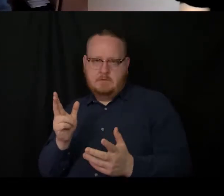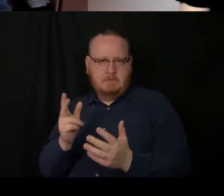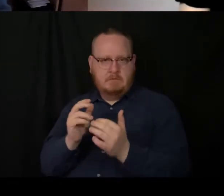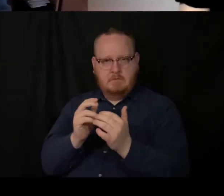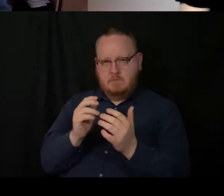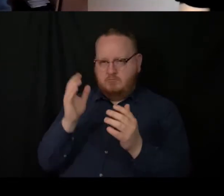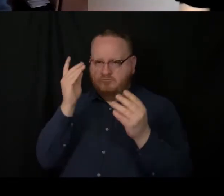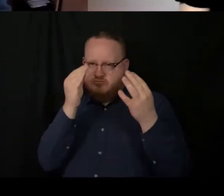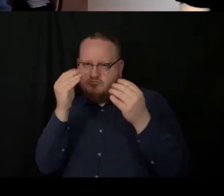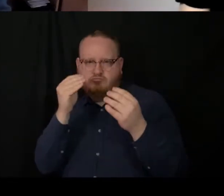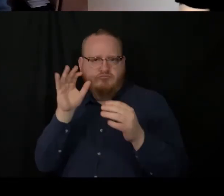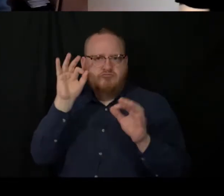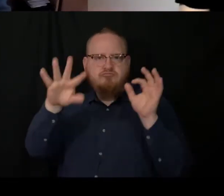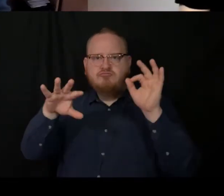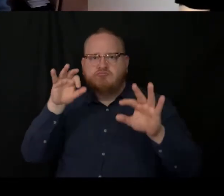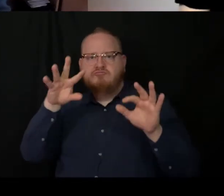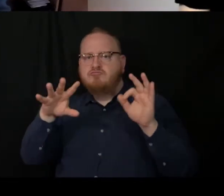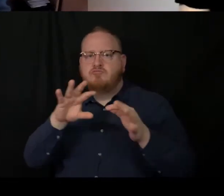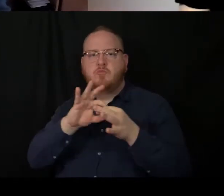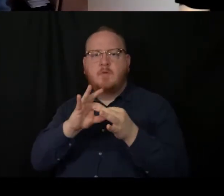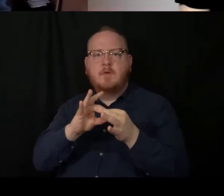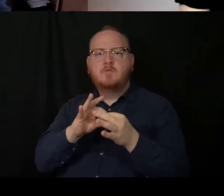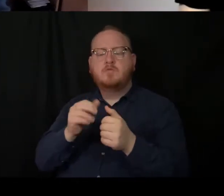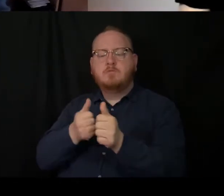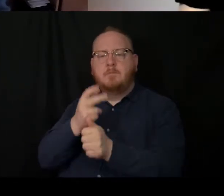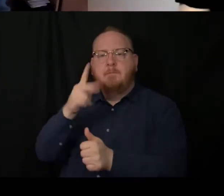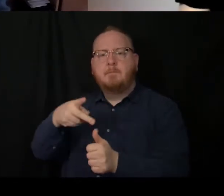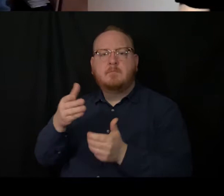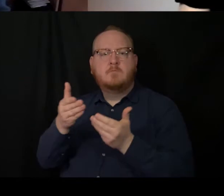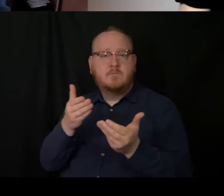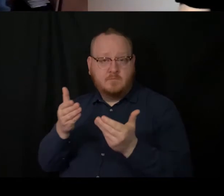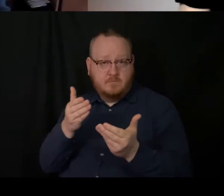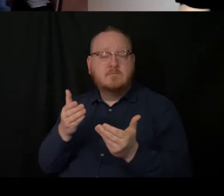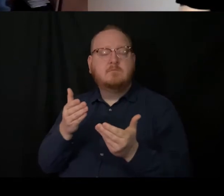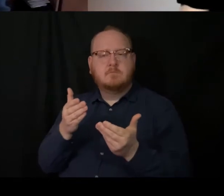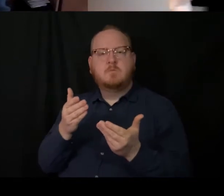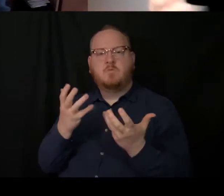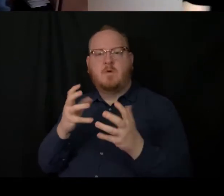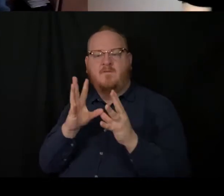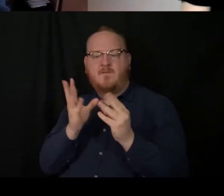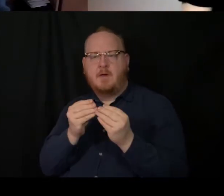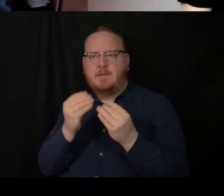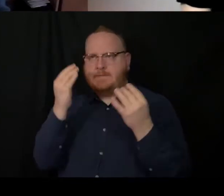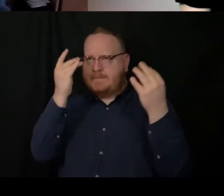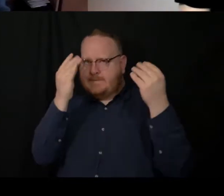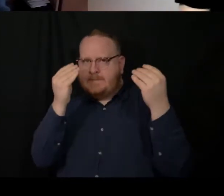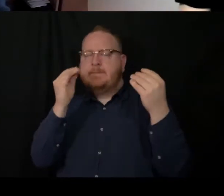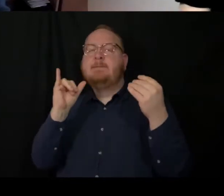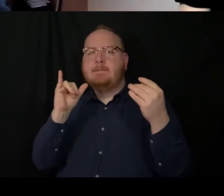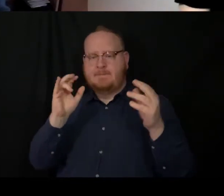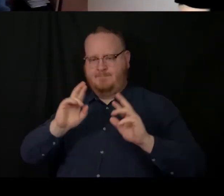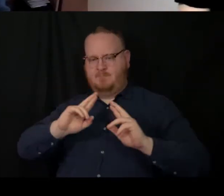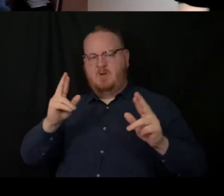with regards to any type of makeup services our families need to be thinking about and presenting to their IEP team.